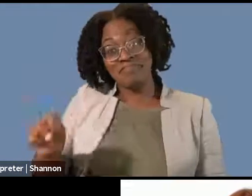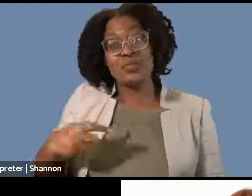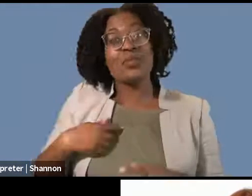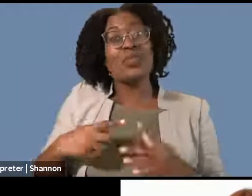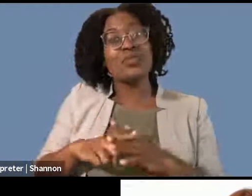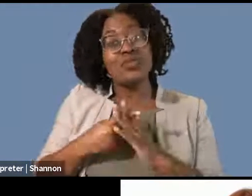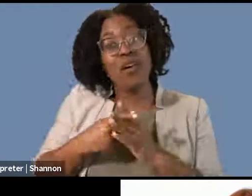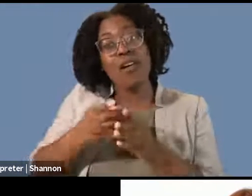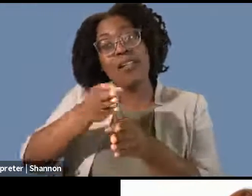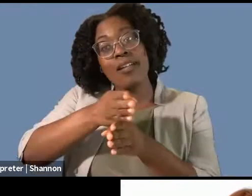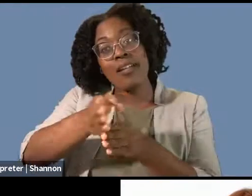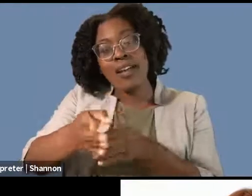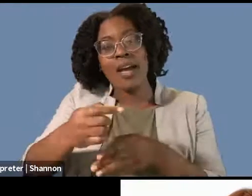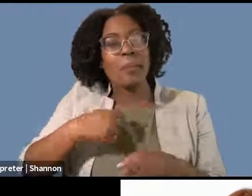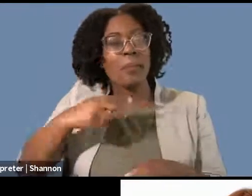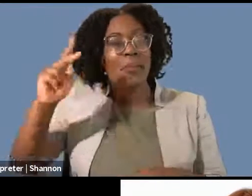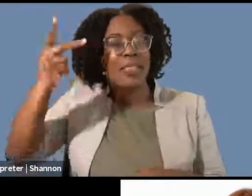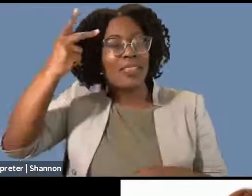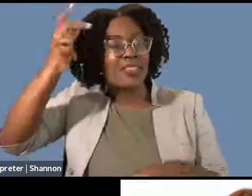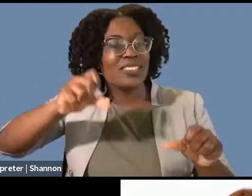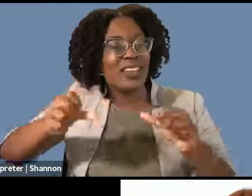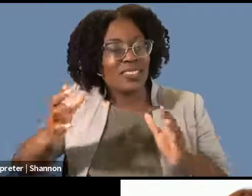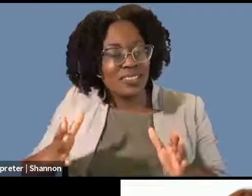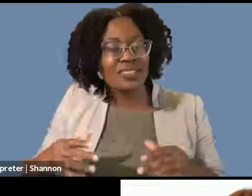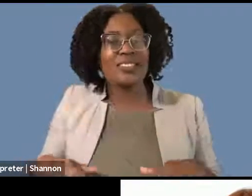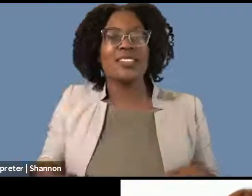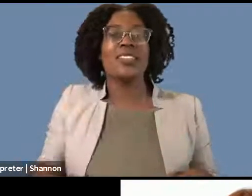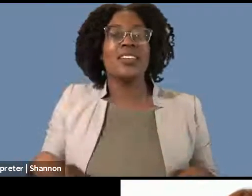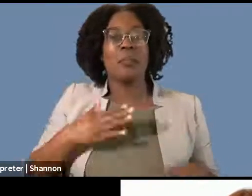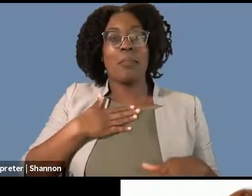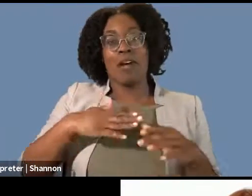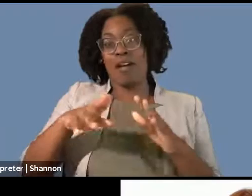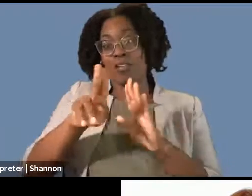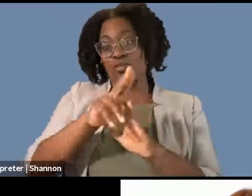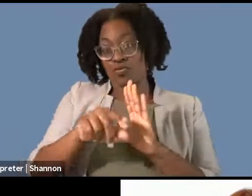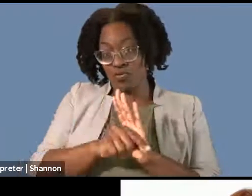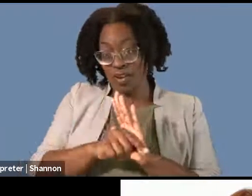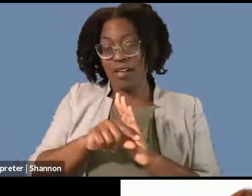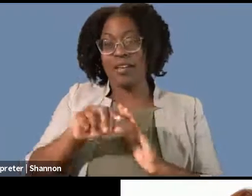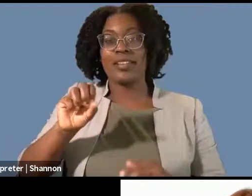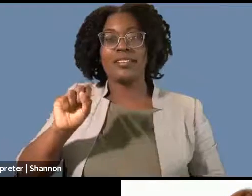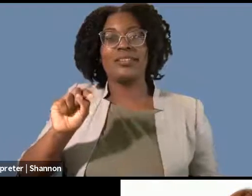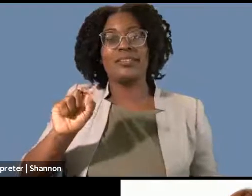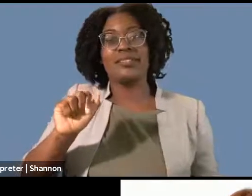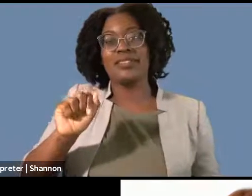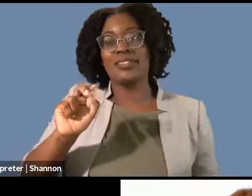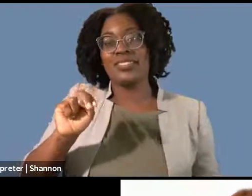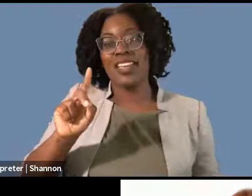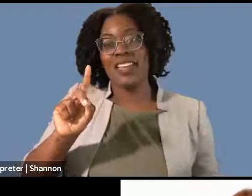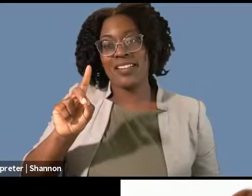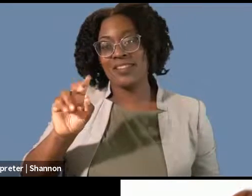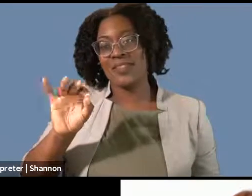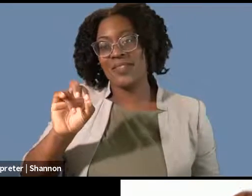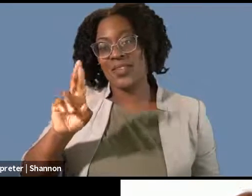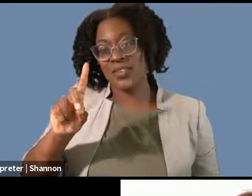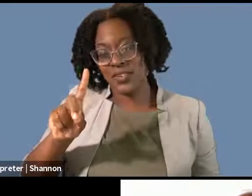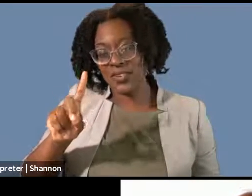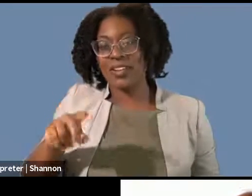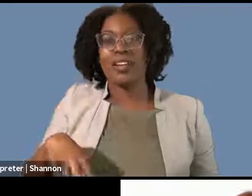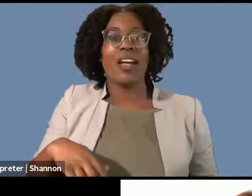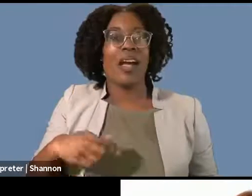I did my undergrad at Stanford. First generation and the youngest of seven. That plays a big role